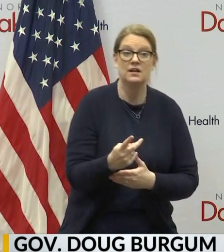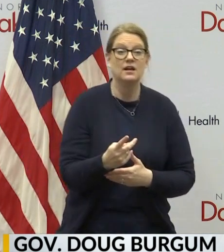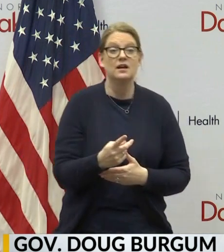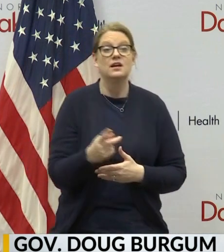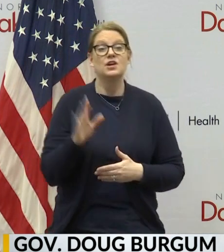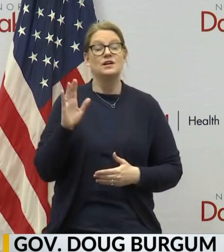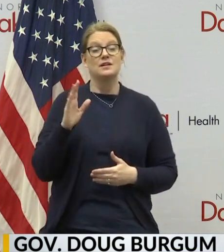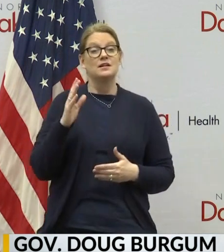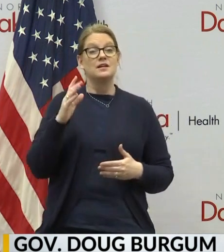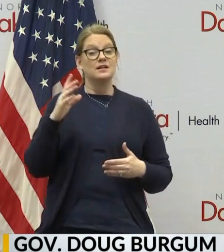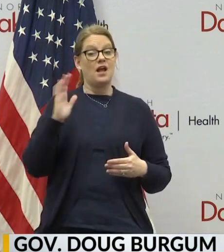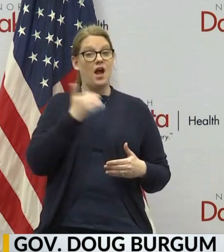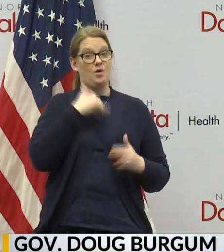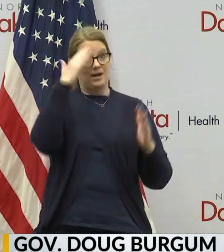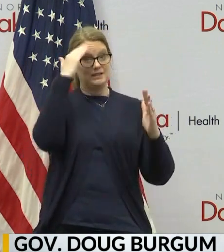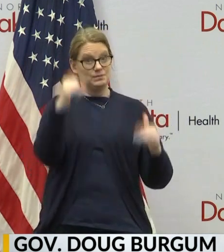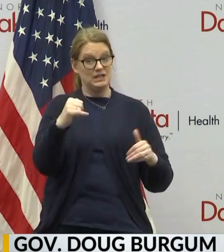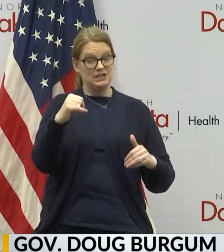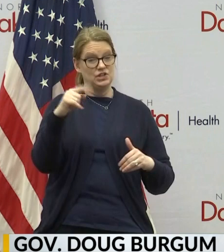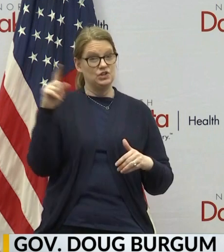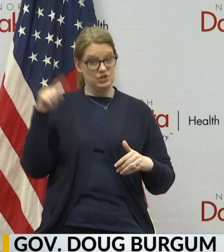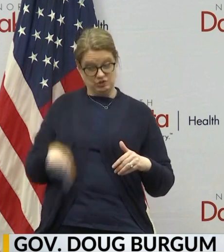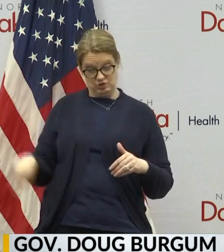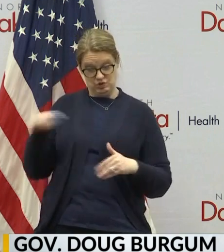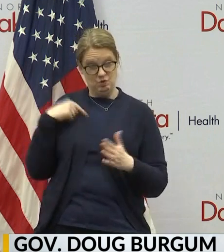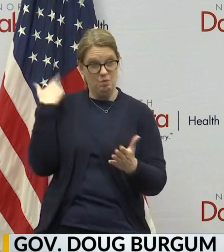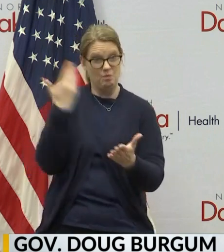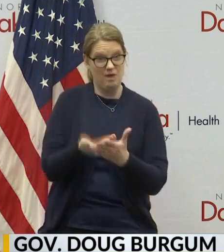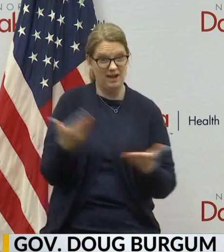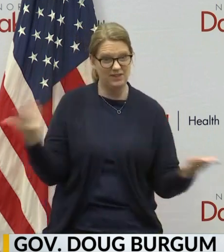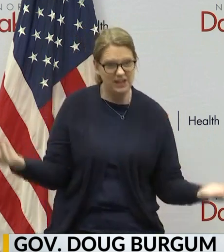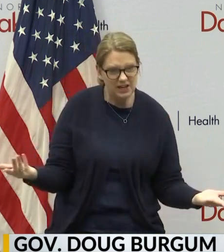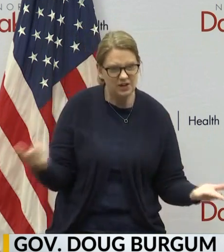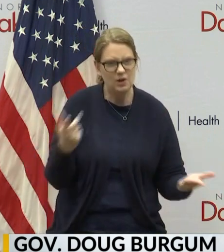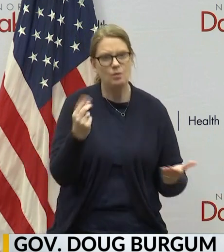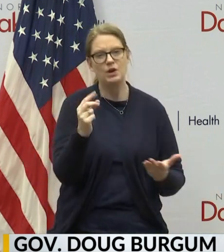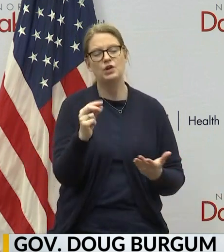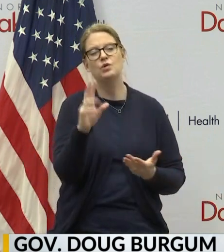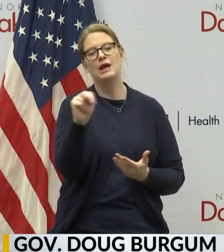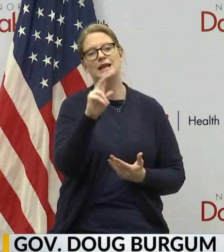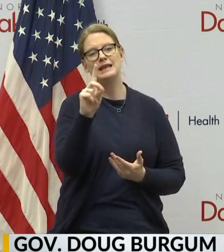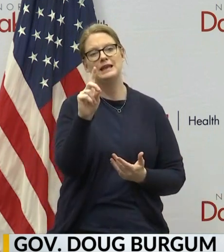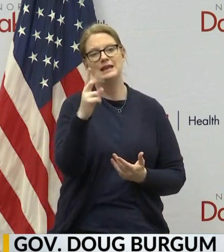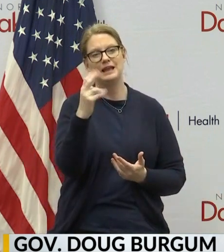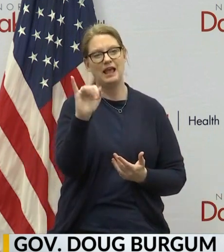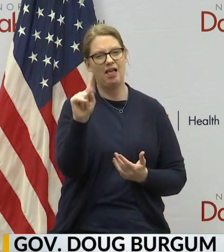RETURNING TO NORTH DAKOTA IN THE SPRING OR IF YOU HAVEN'T COME BACK, YOU WILL BE EXPECTED TO